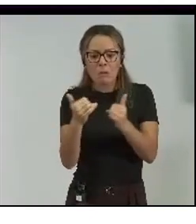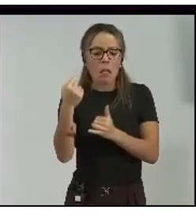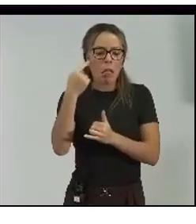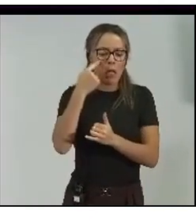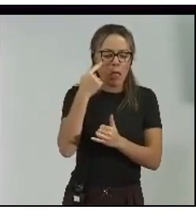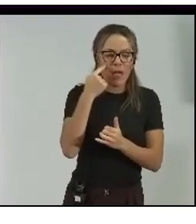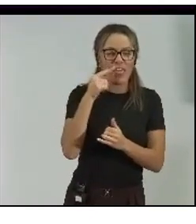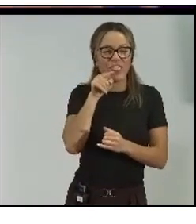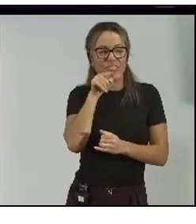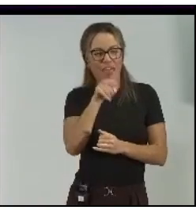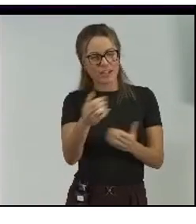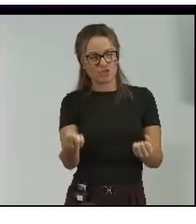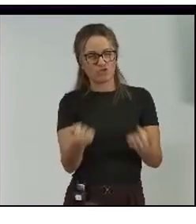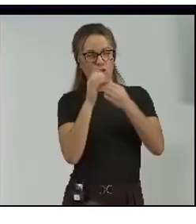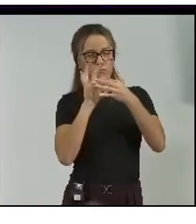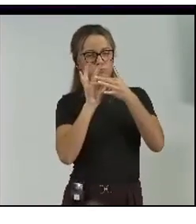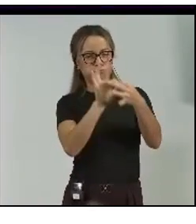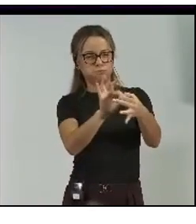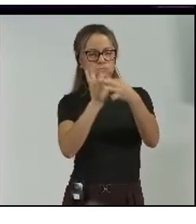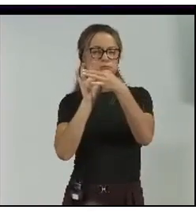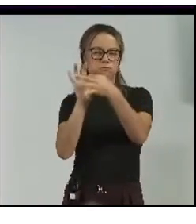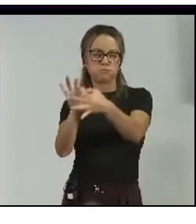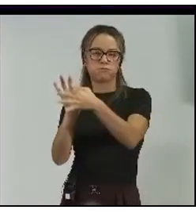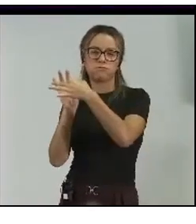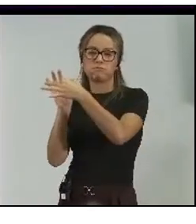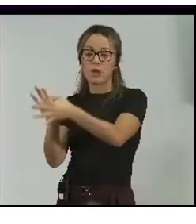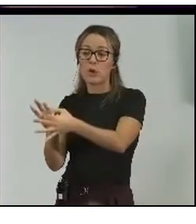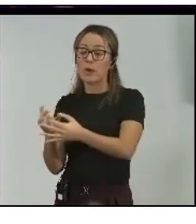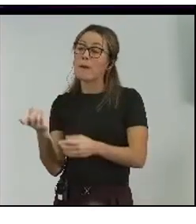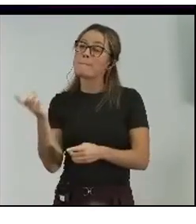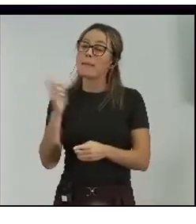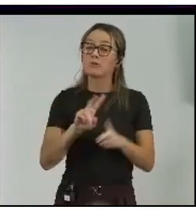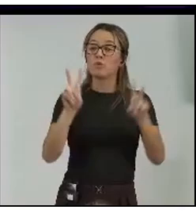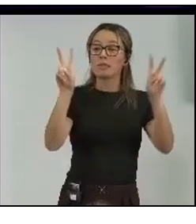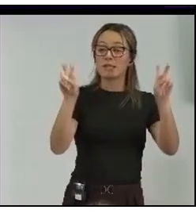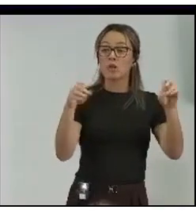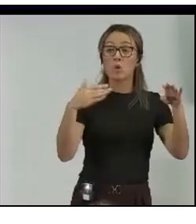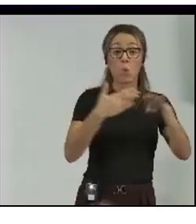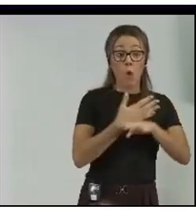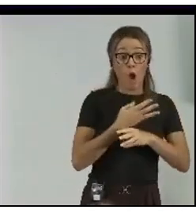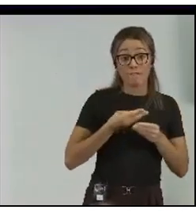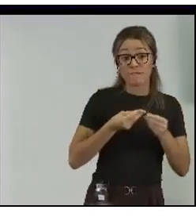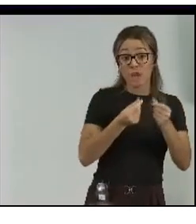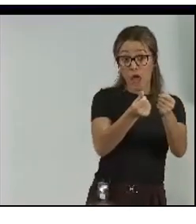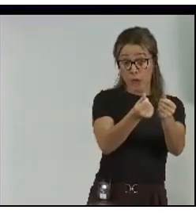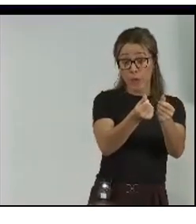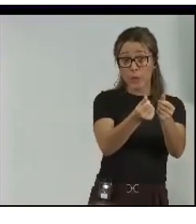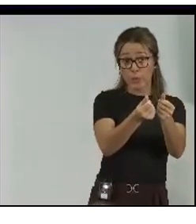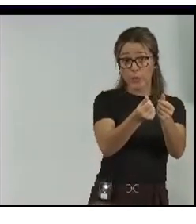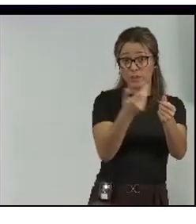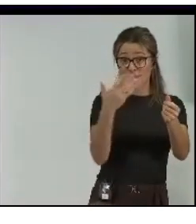And then going back to the, the title of the session, the workflows presumably come back from that because then you're very clear in terms of